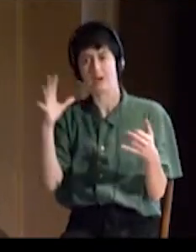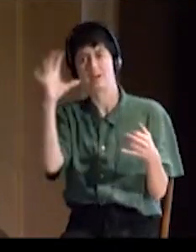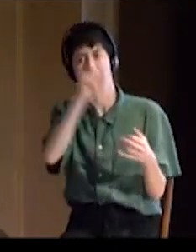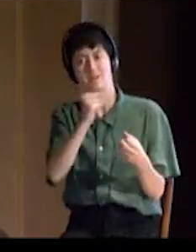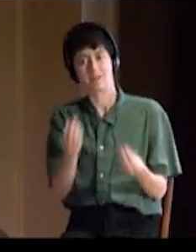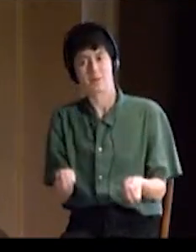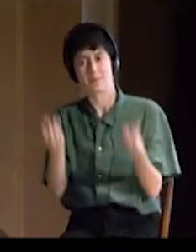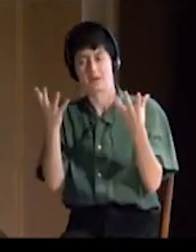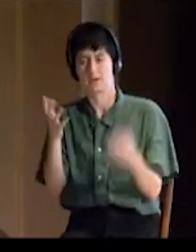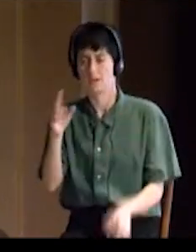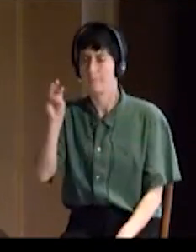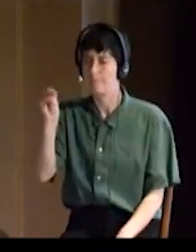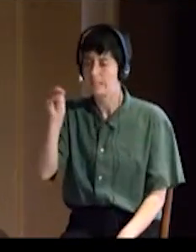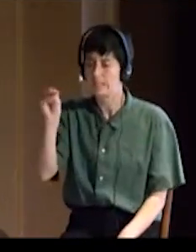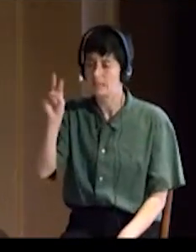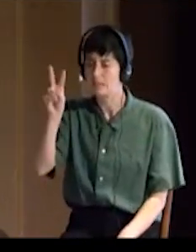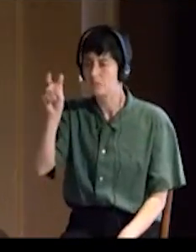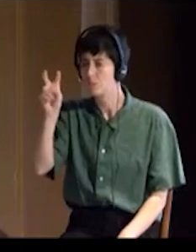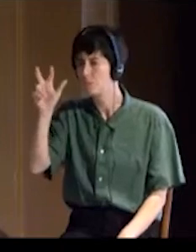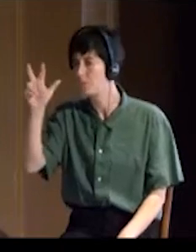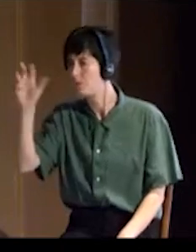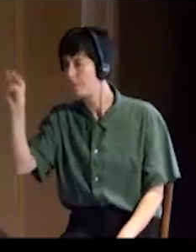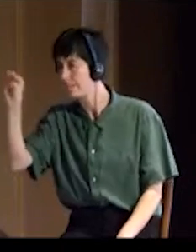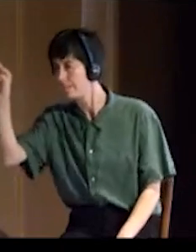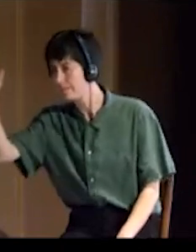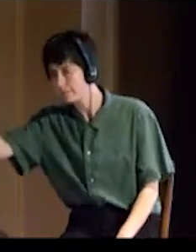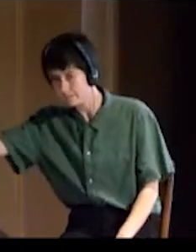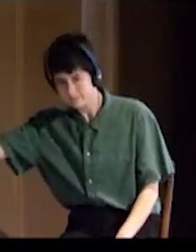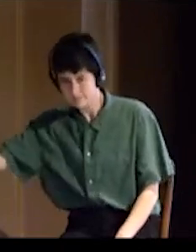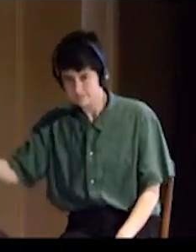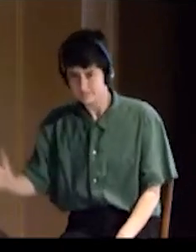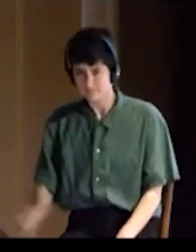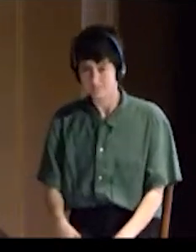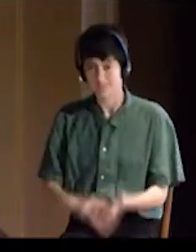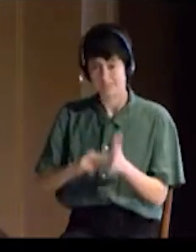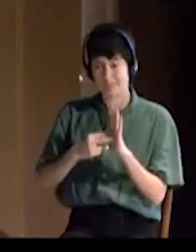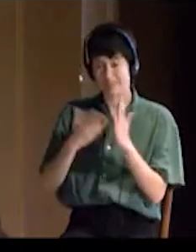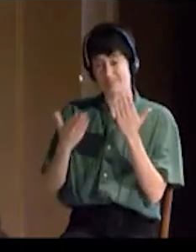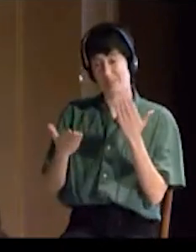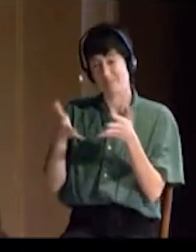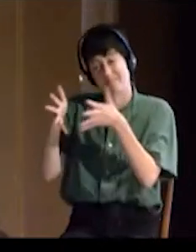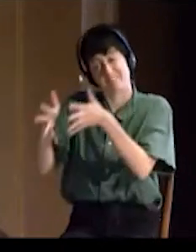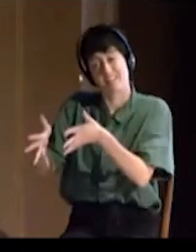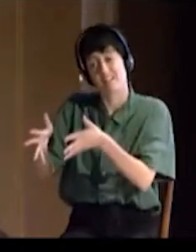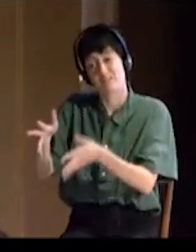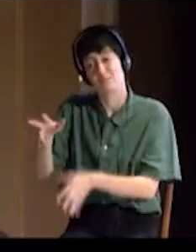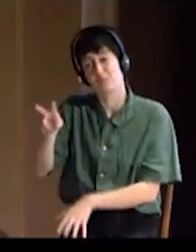that there might still be, you know, 300,000 to 500,000 of lichens,